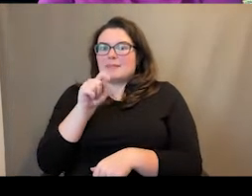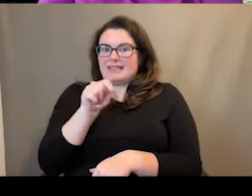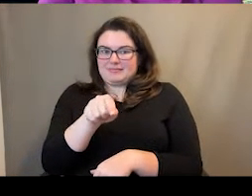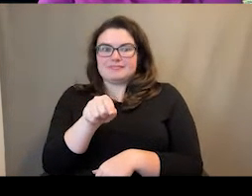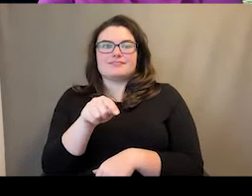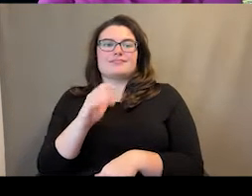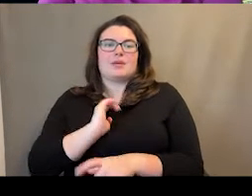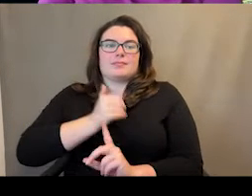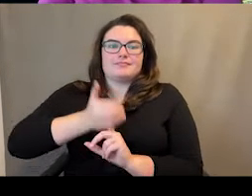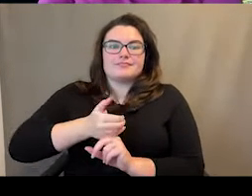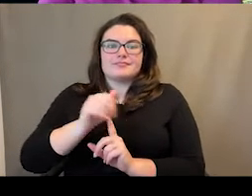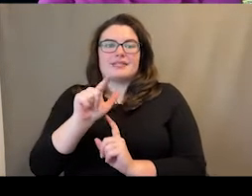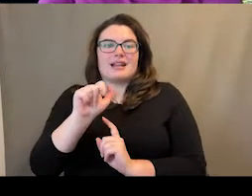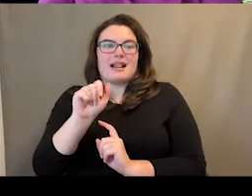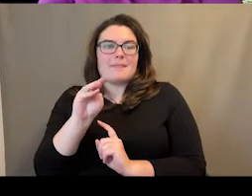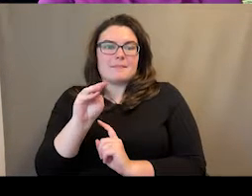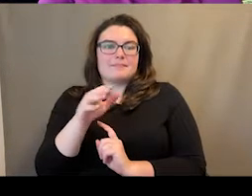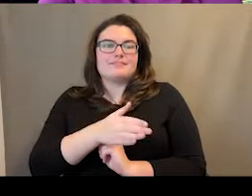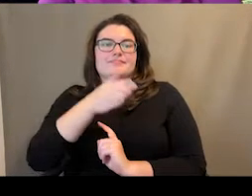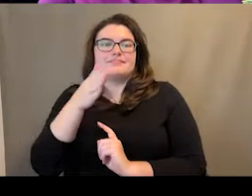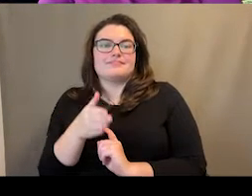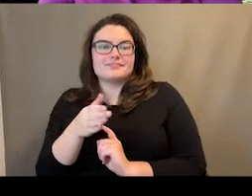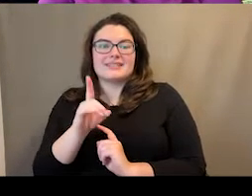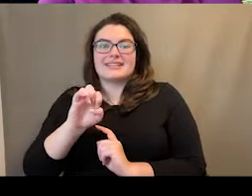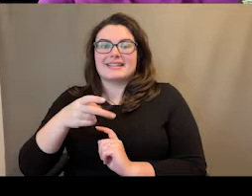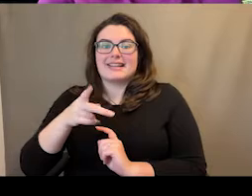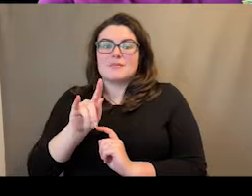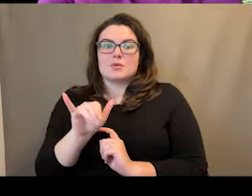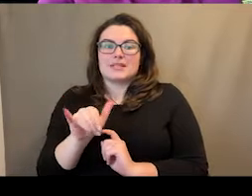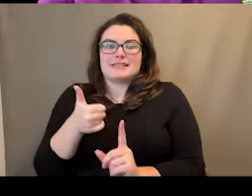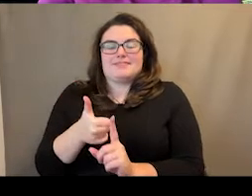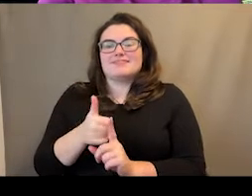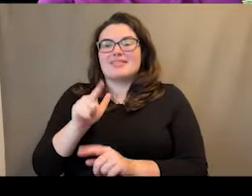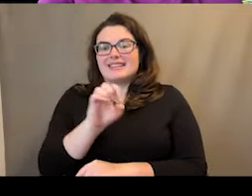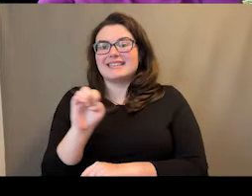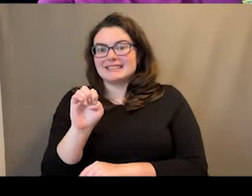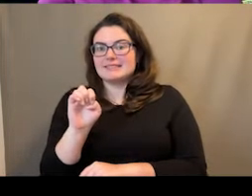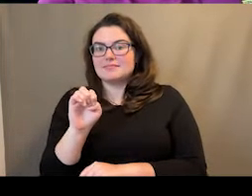Allen Tomkins and the acting Deputy Division Director is Lee Walker.